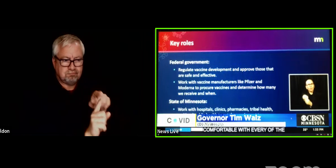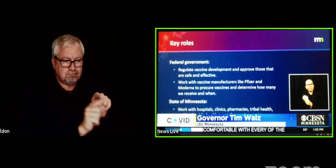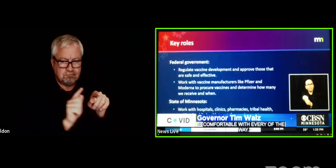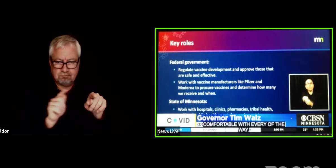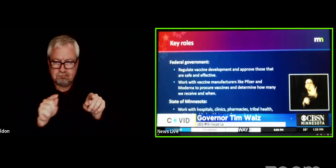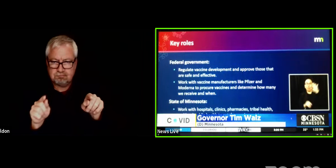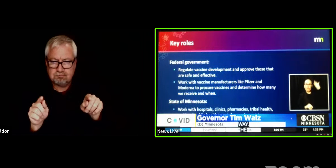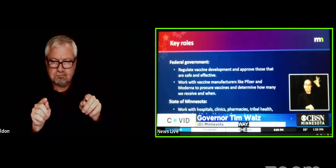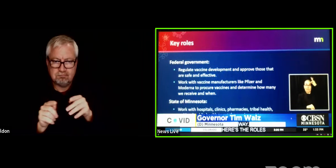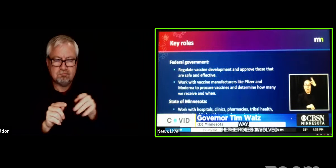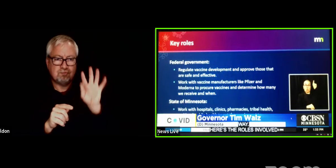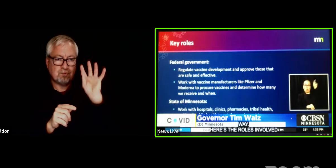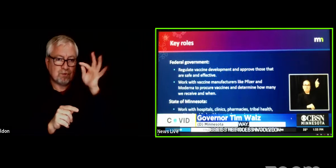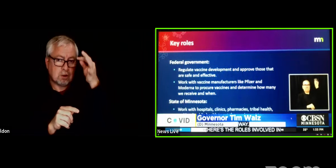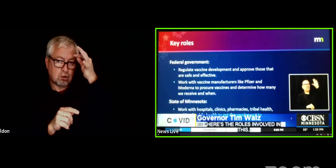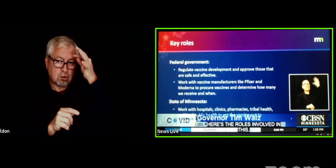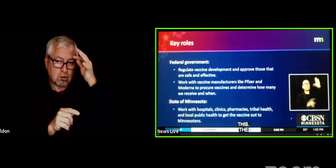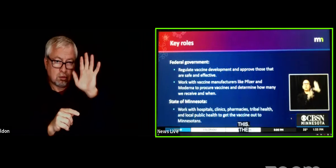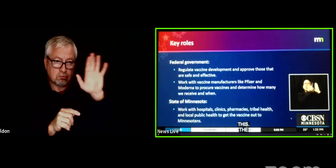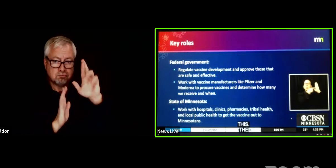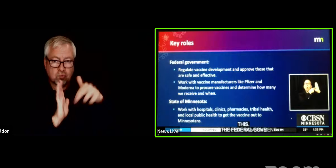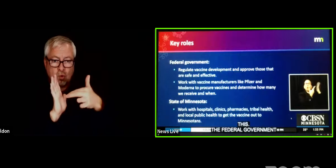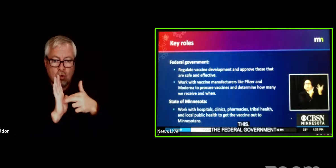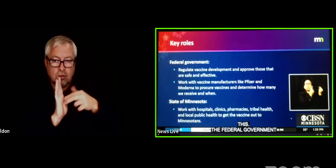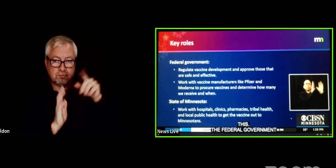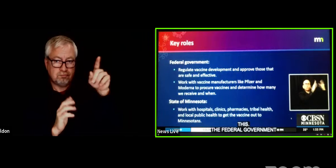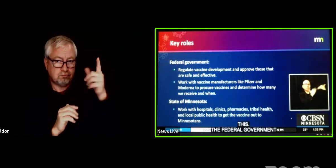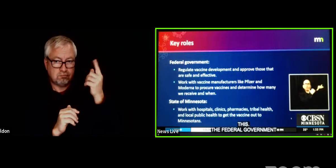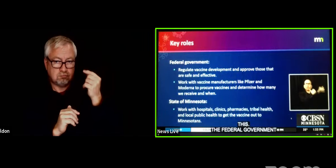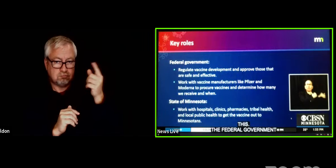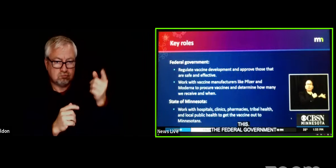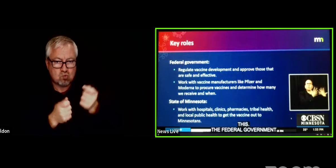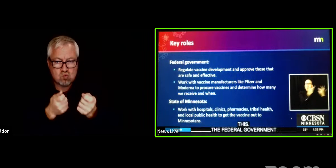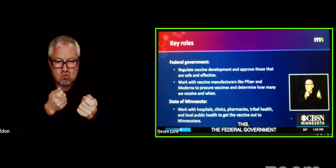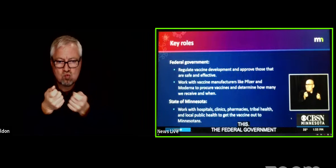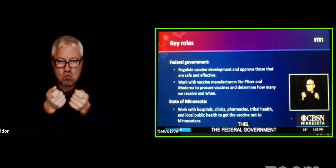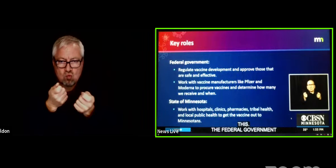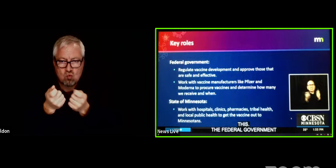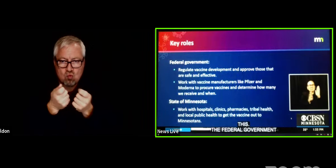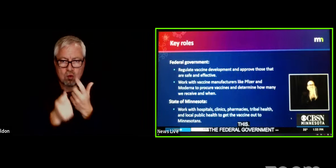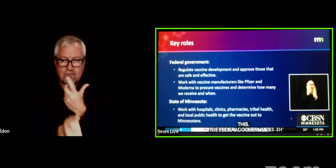REGULATE VACCINE DEVELOPMENT AND APPROVE THOSE THAT ARE SAFE AND EFFECTIVE. I WANT TO REITERATE, WHILE THE SYSTEM HAS